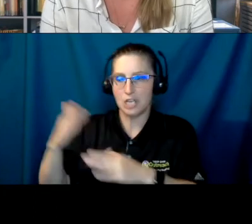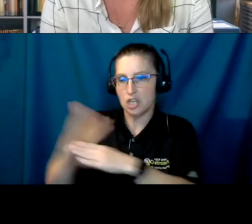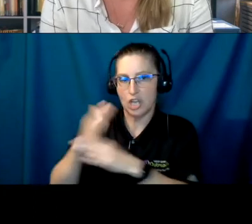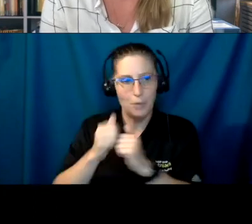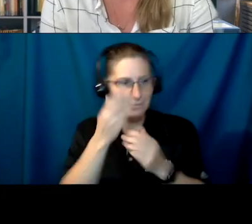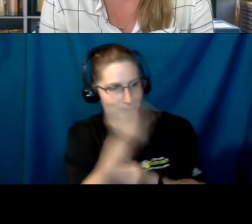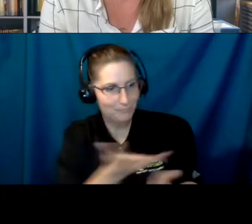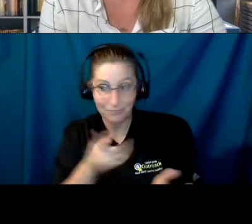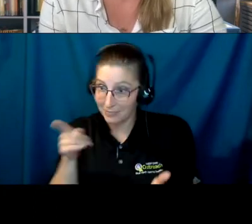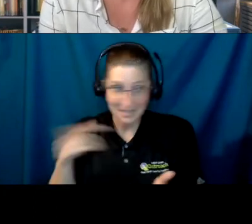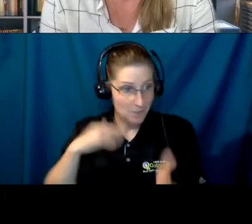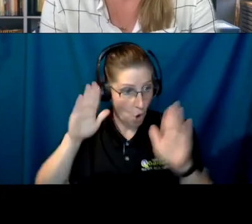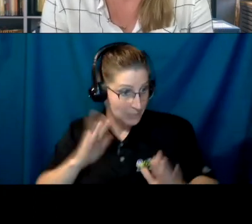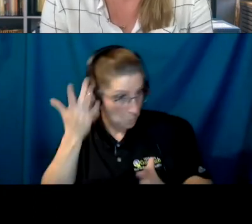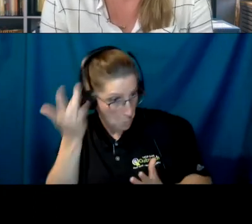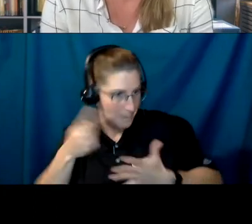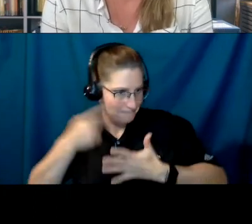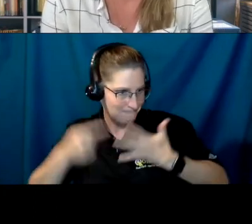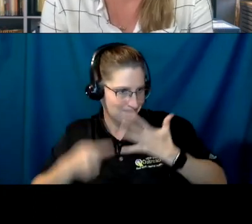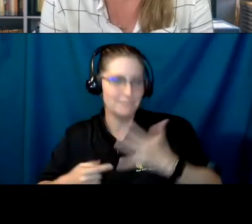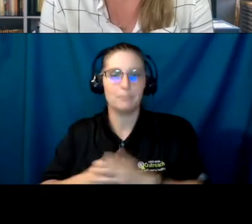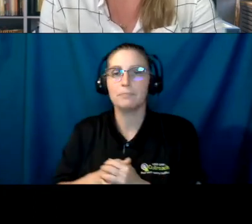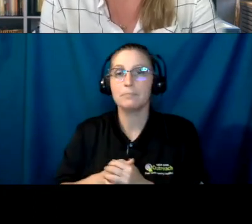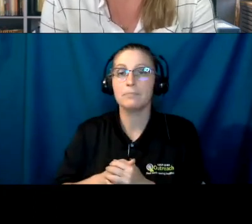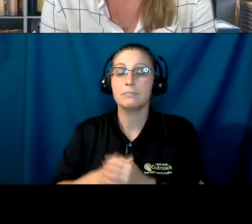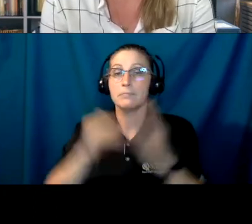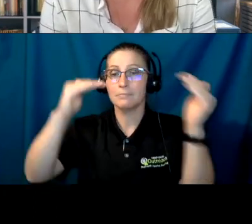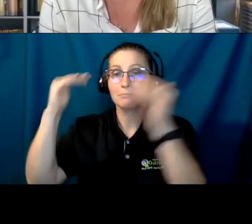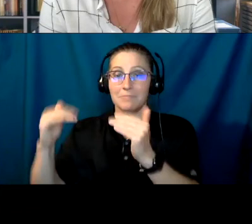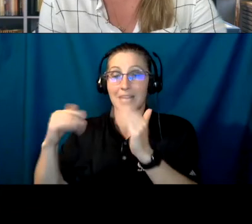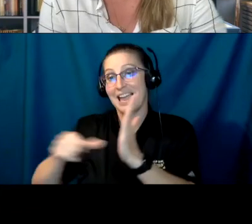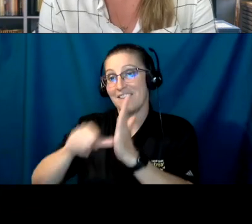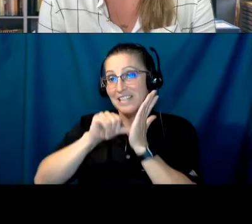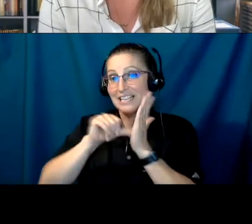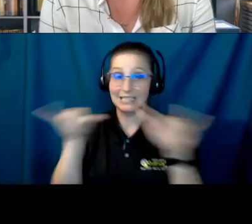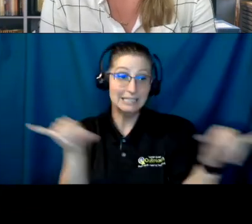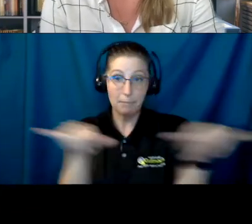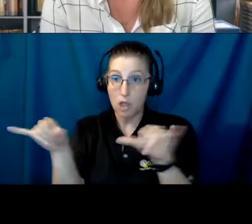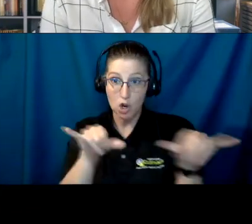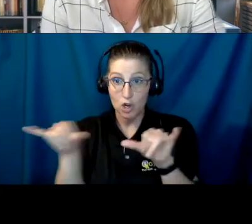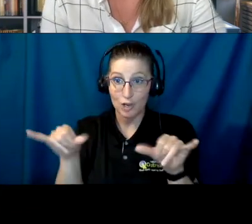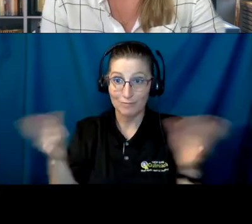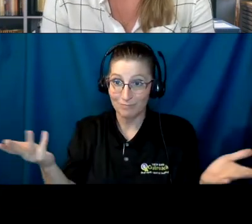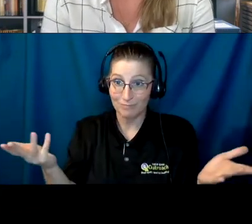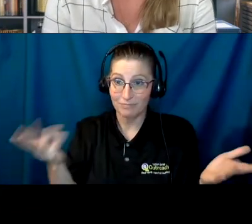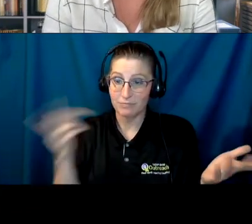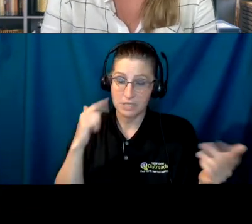they also know. Emphasizing similarities to peers, you know, connect them if they like